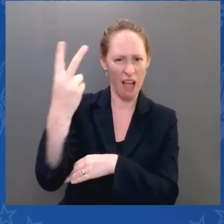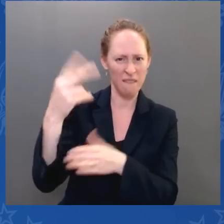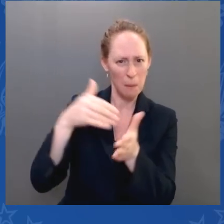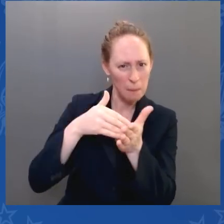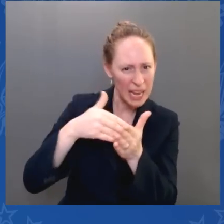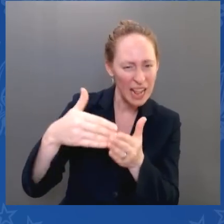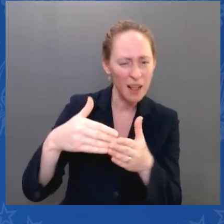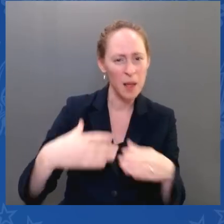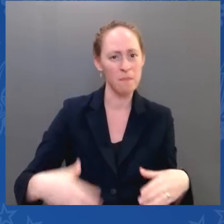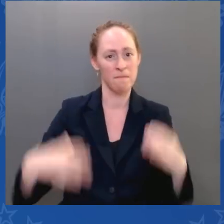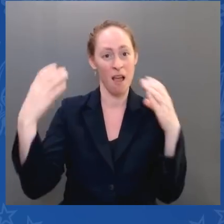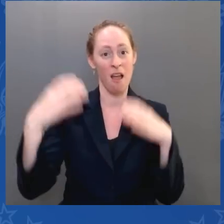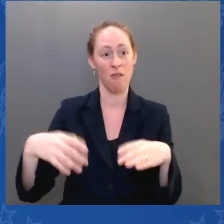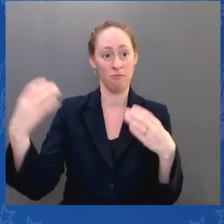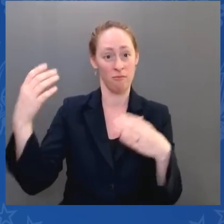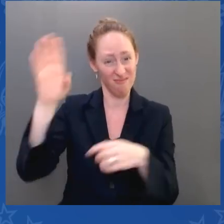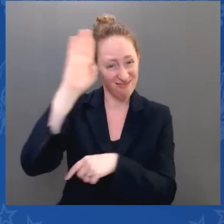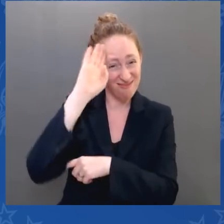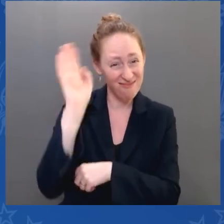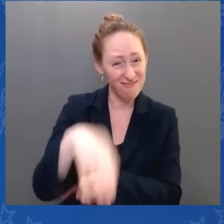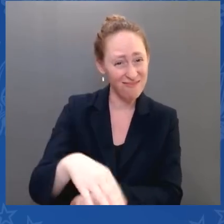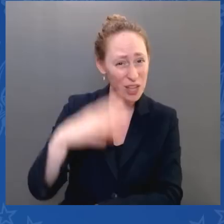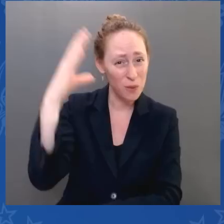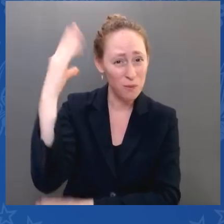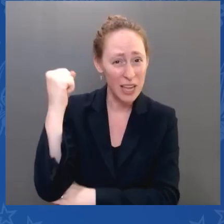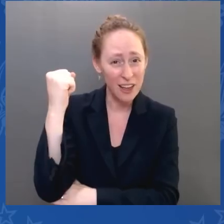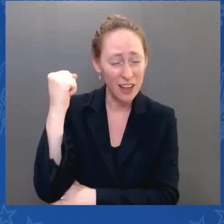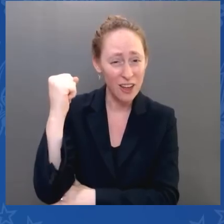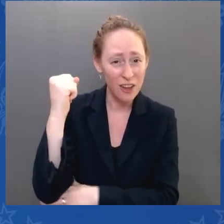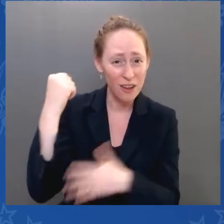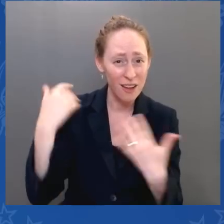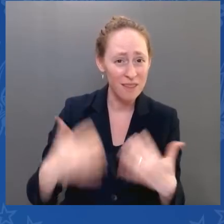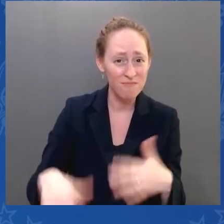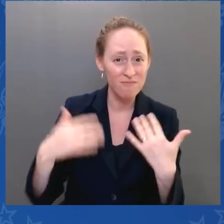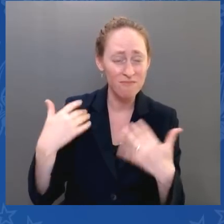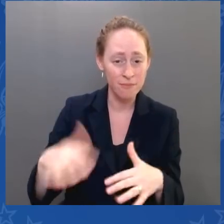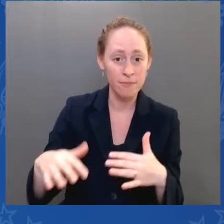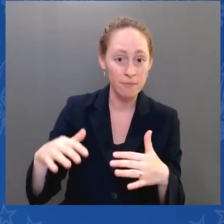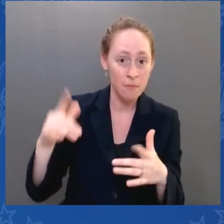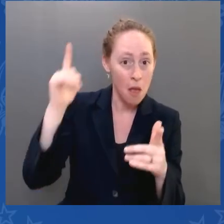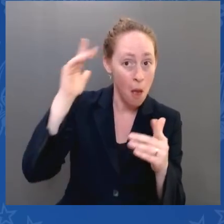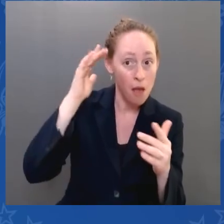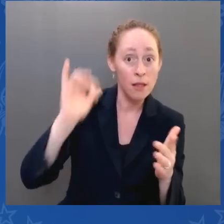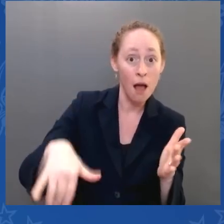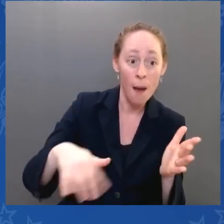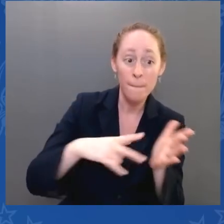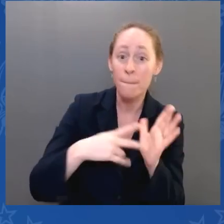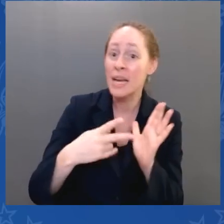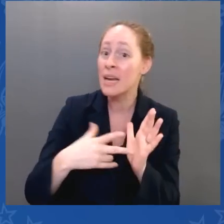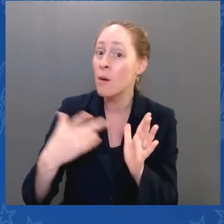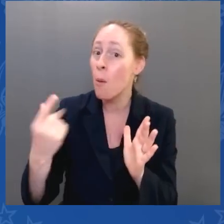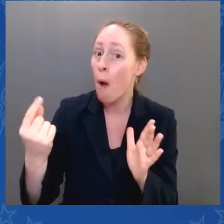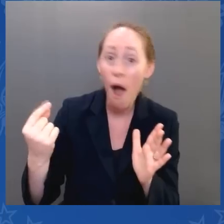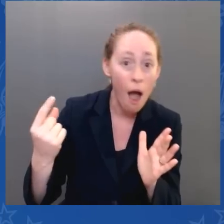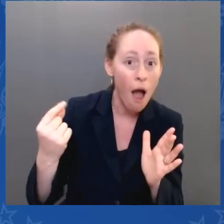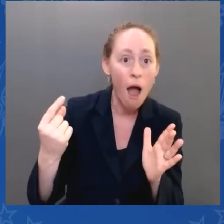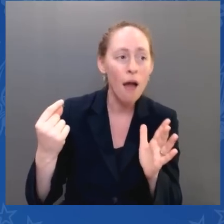the price at the pump comes down as well, and comes down in real time. The good news is that's happening,